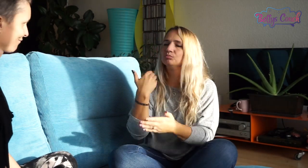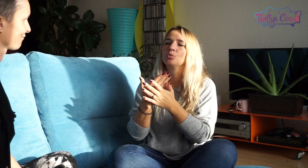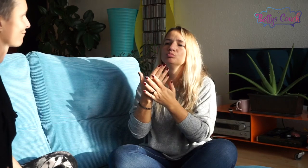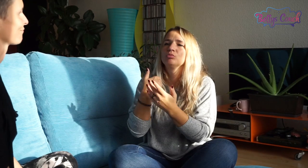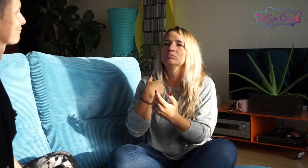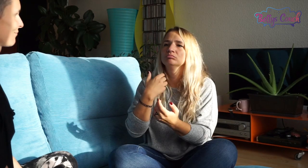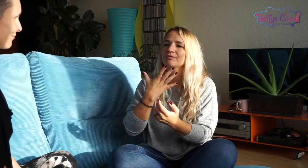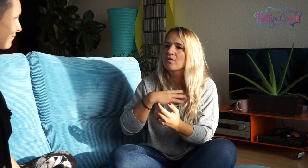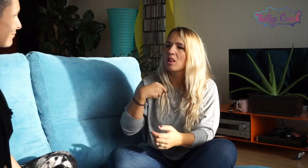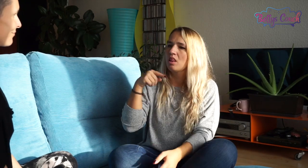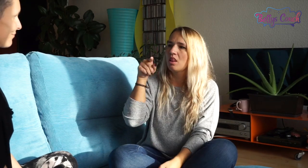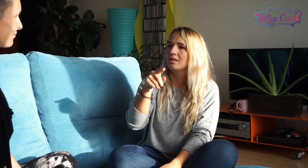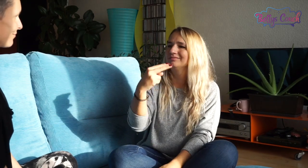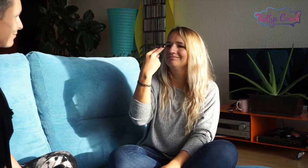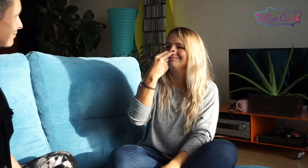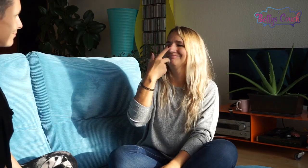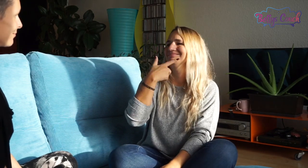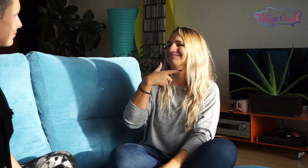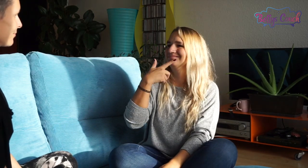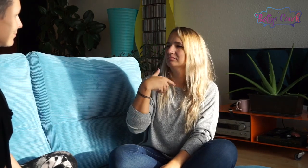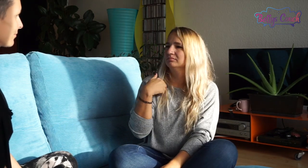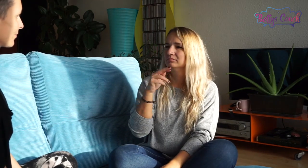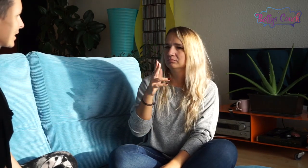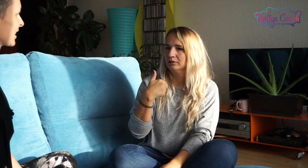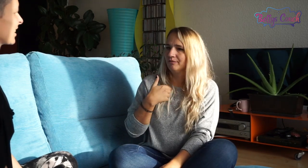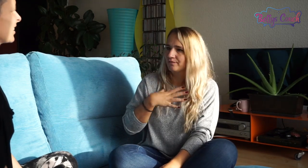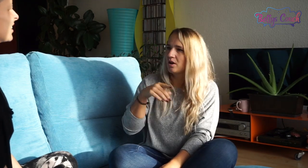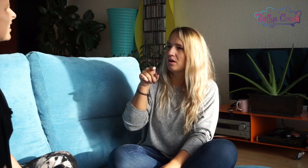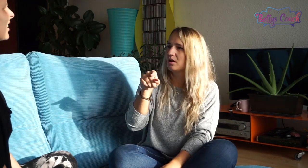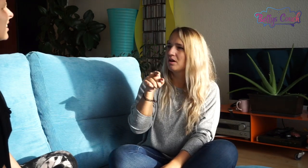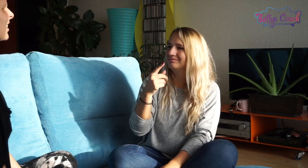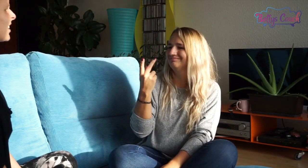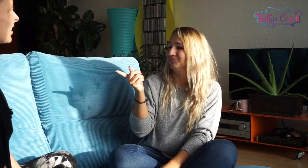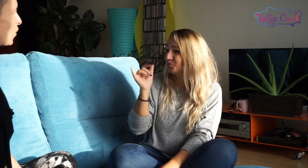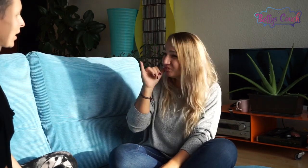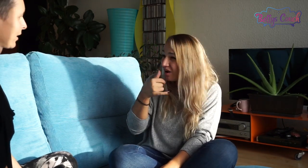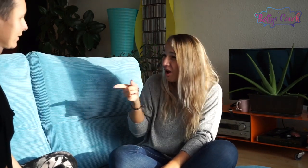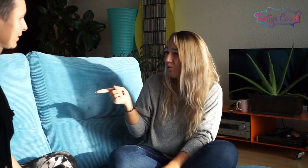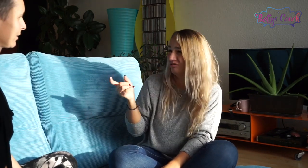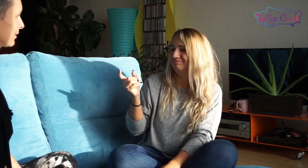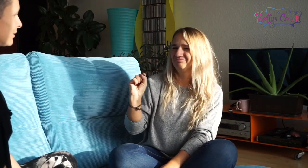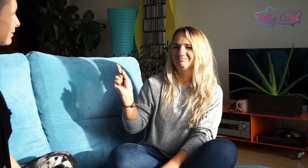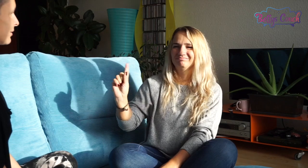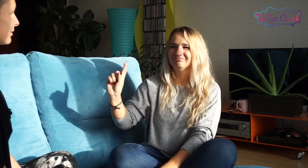For example, there was a situation where i wanted to go into a place and was looked at contemptuously. I said I wanted to go there and they said, "No, you can't go there because you are a woman."